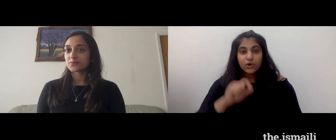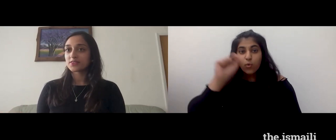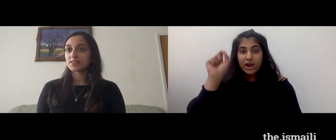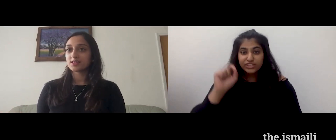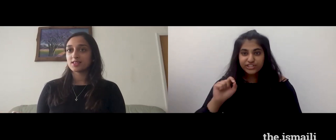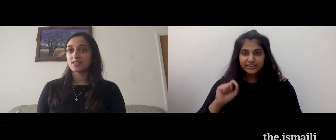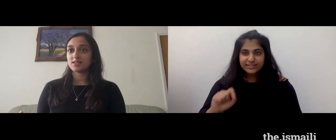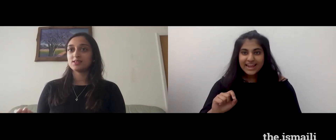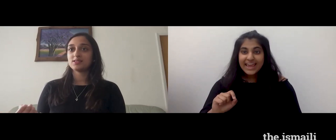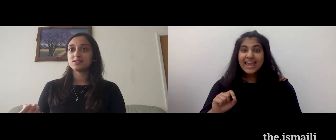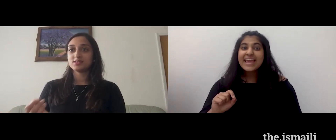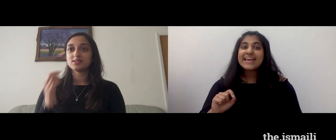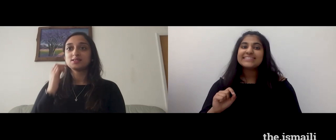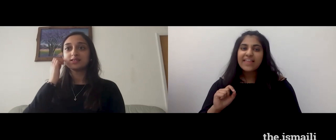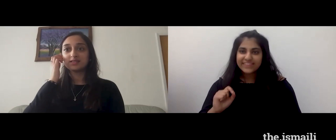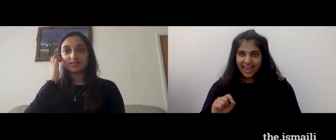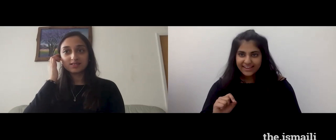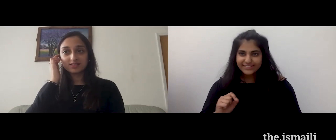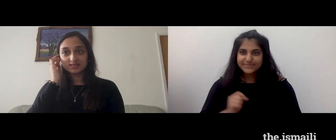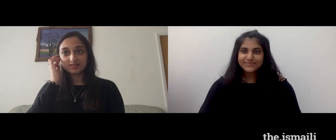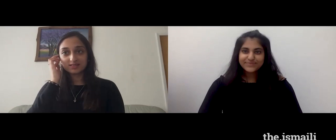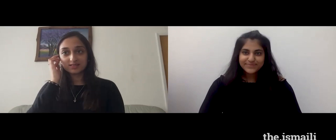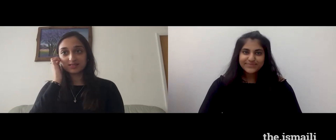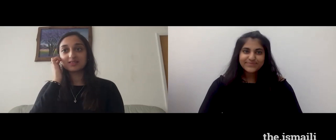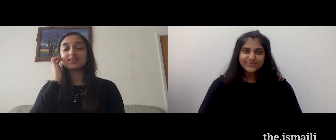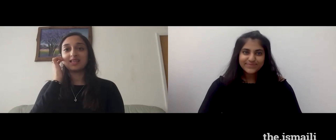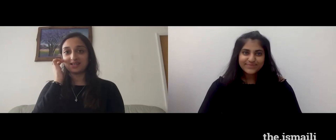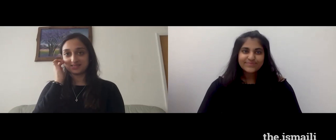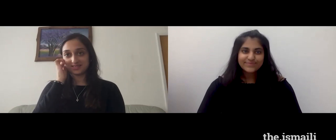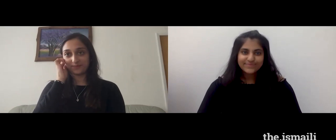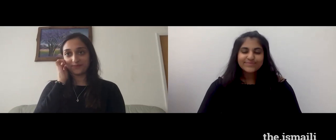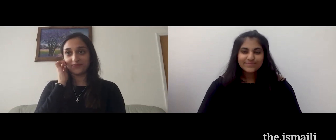The question is at the end. Yeah.